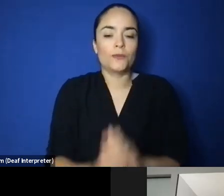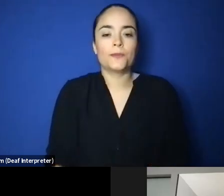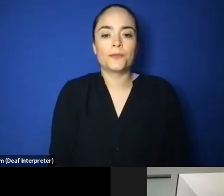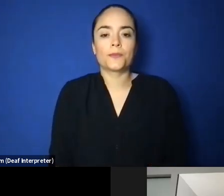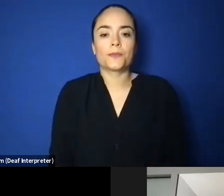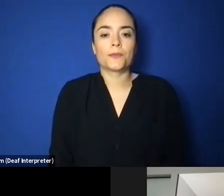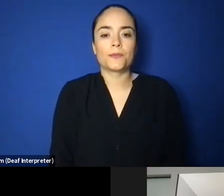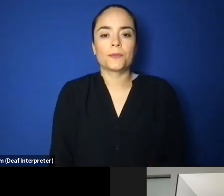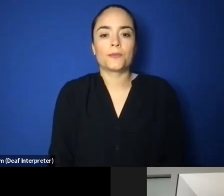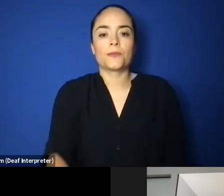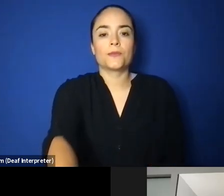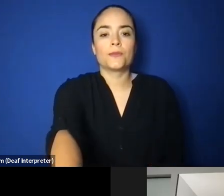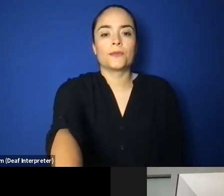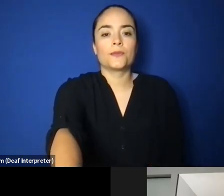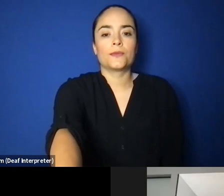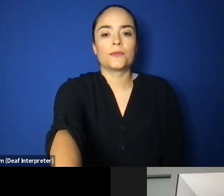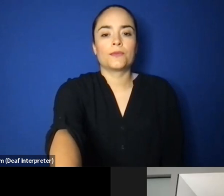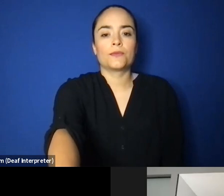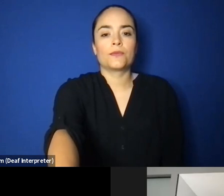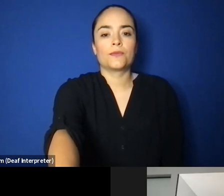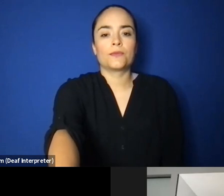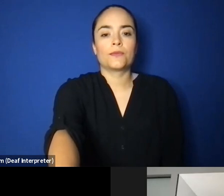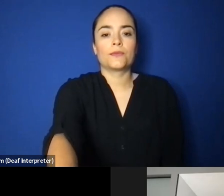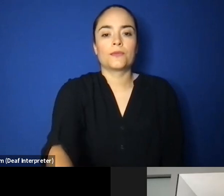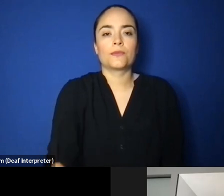So I'm ready. I have my roach, my eagle feathers on,